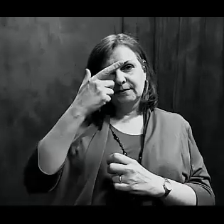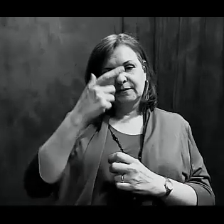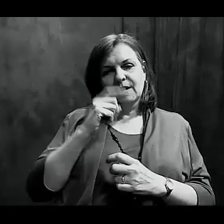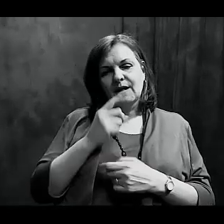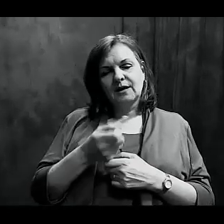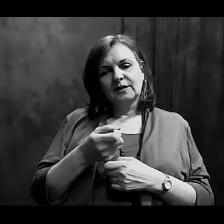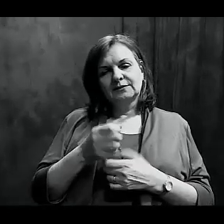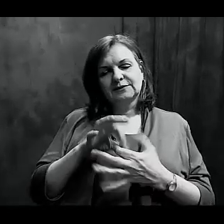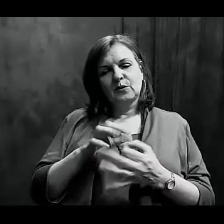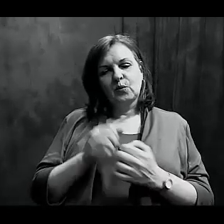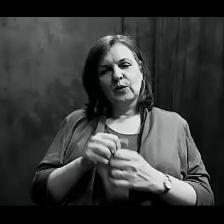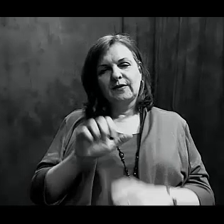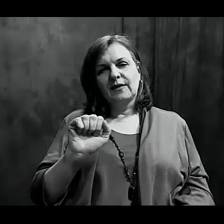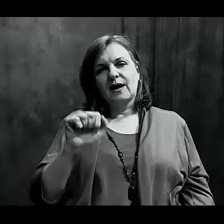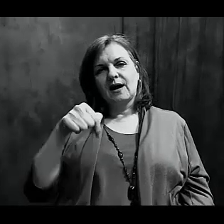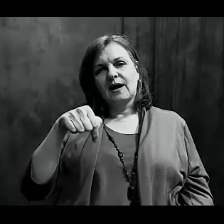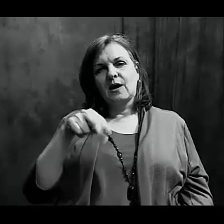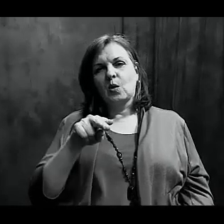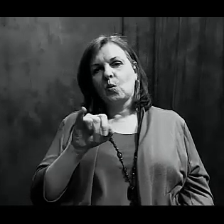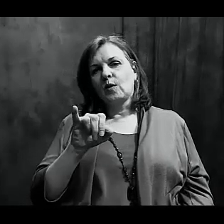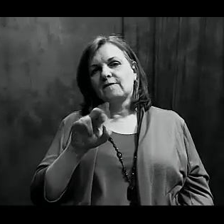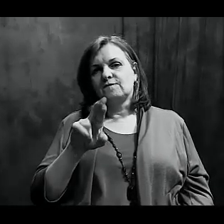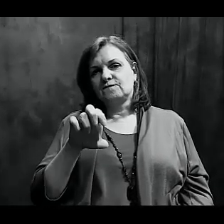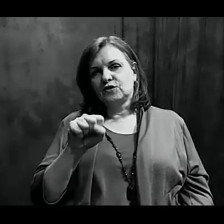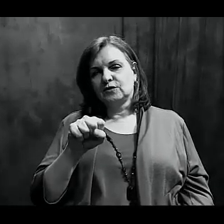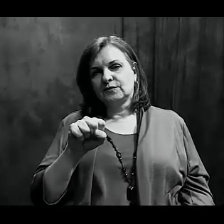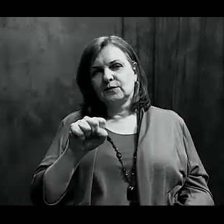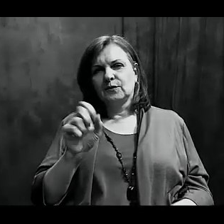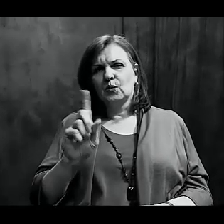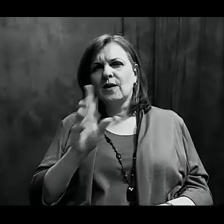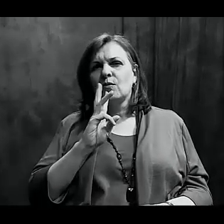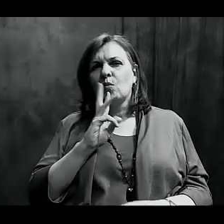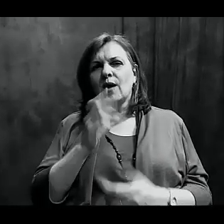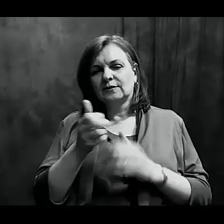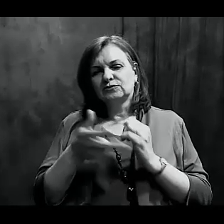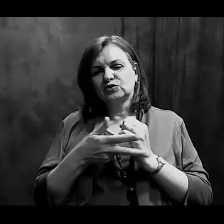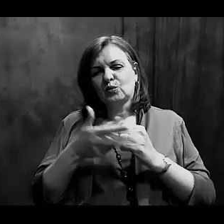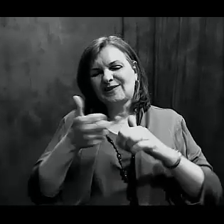aquifers or underground sources of water in the United States and in other